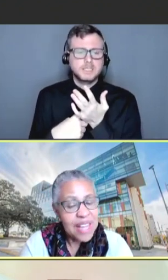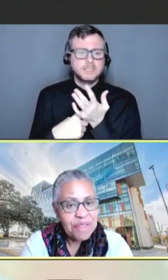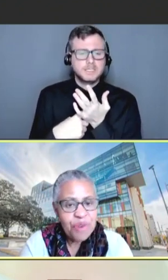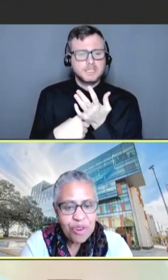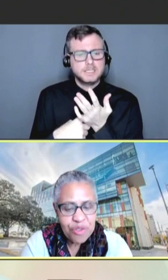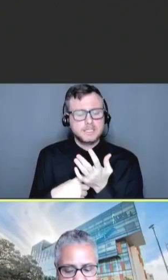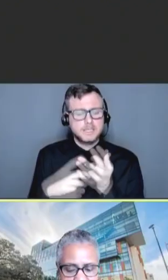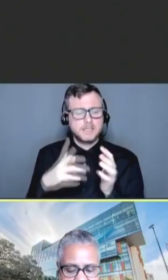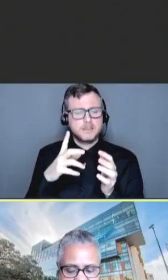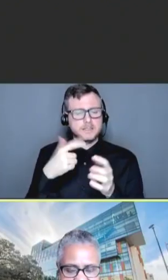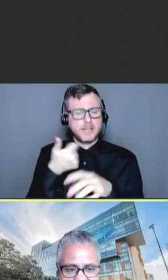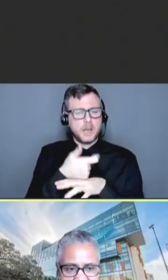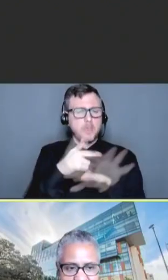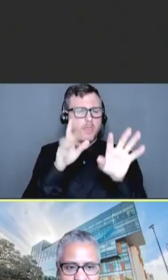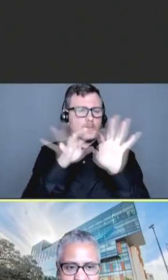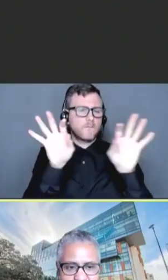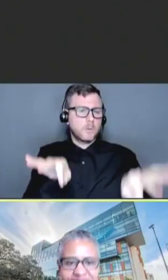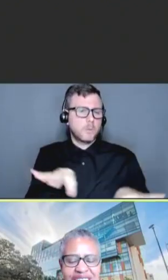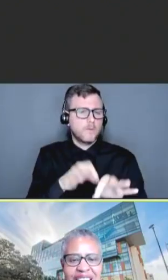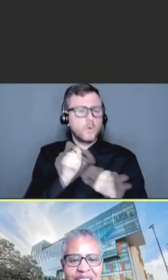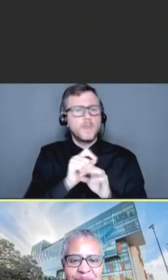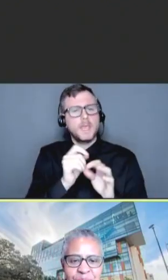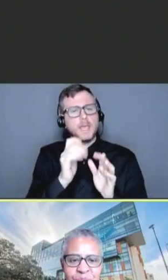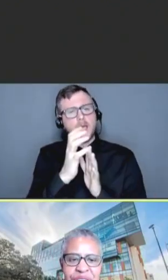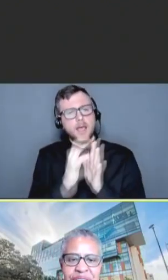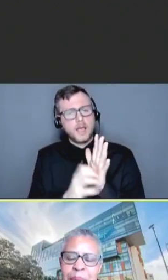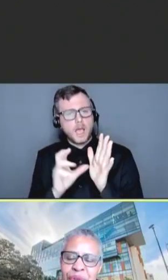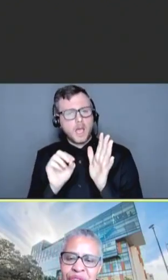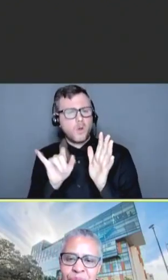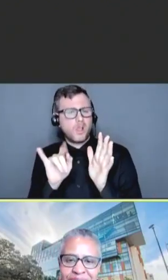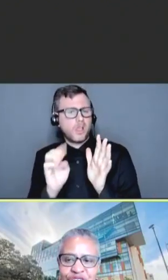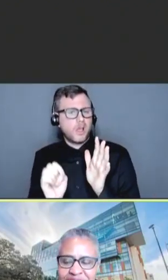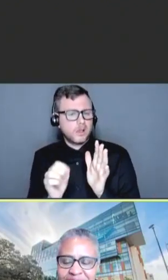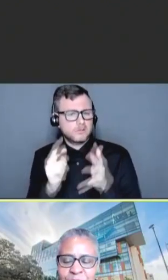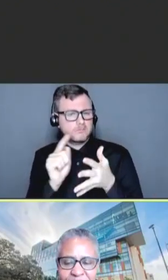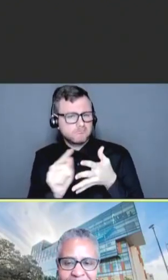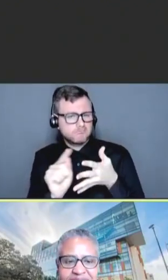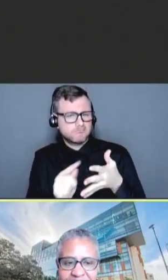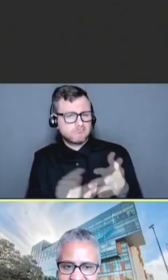outline for our report, we are still left with a number of questions that we're asking